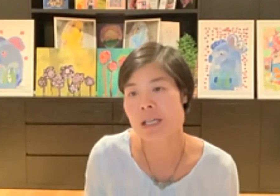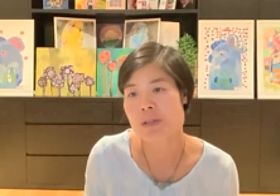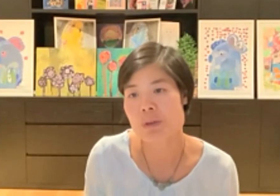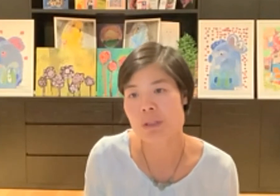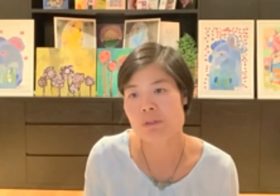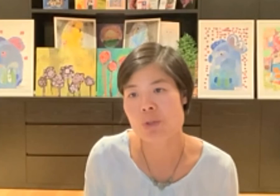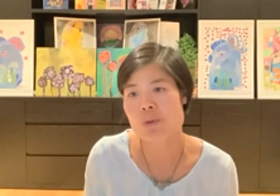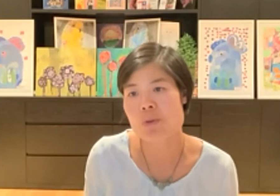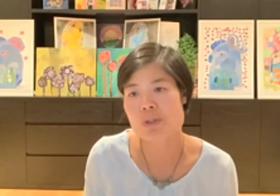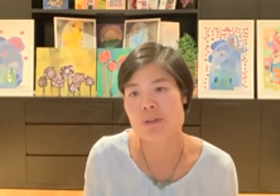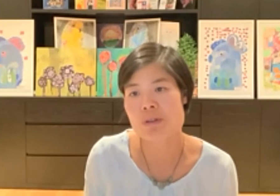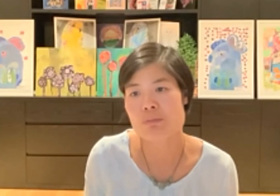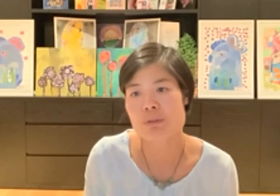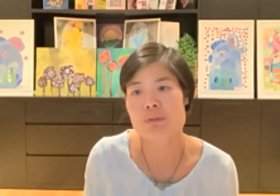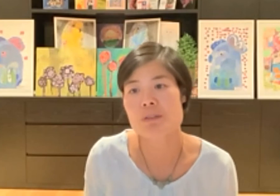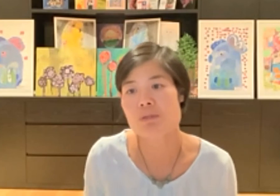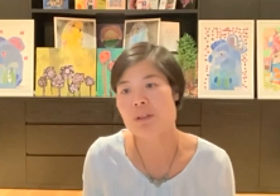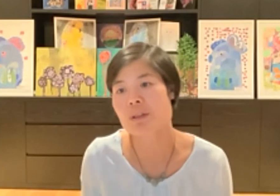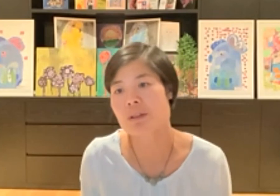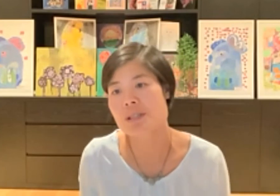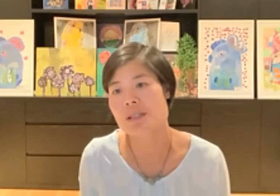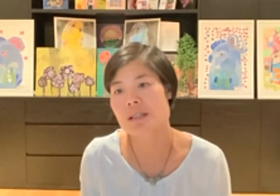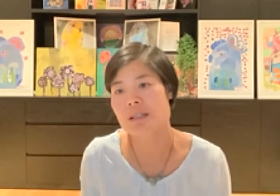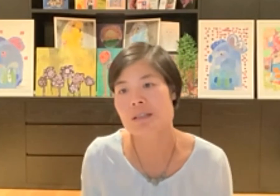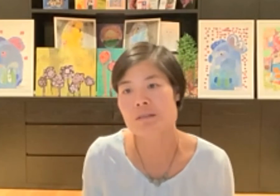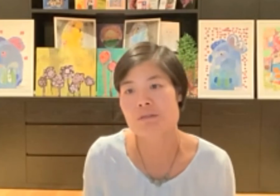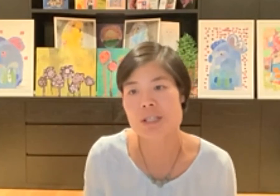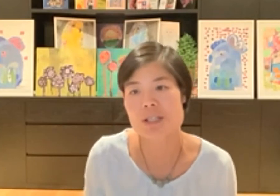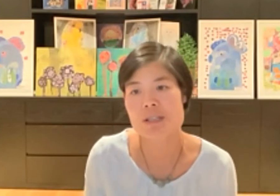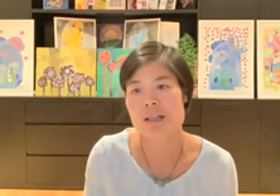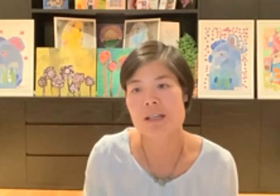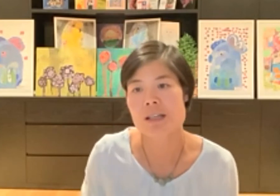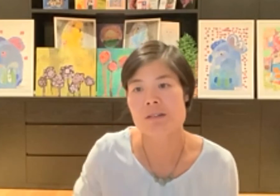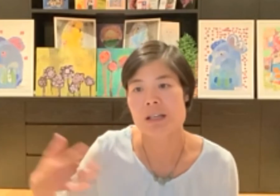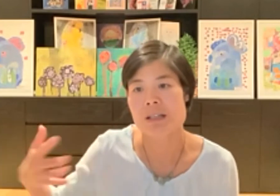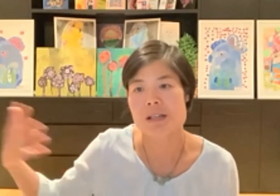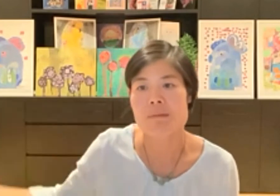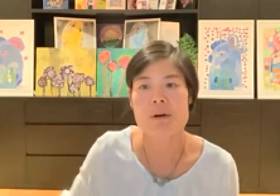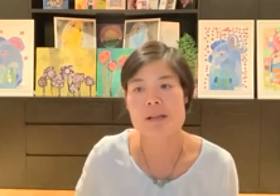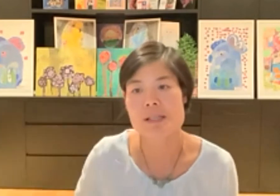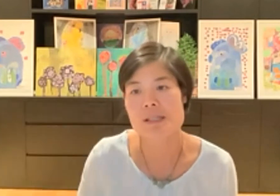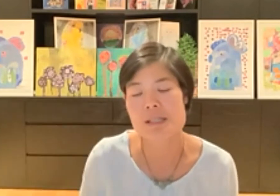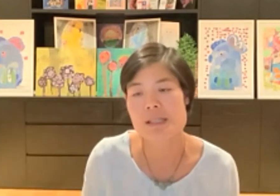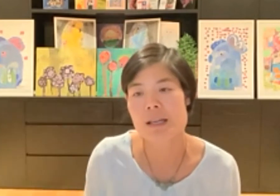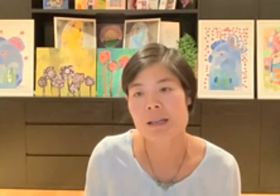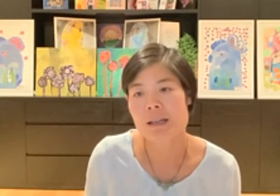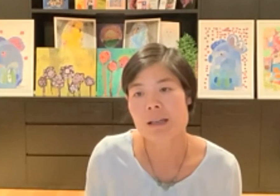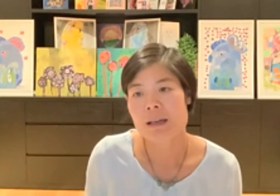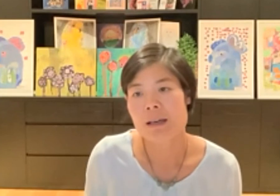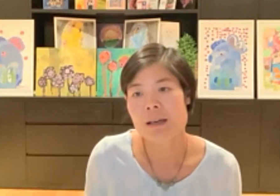is one of the causes of progressive hearing loss that can affect hearing as time passes.